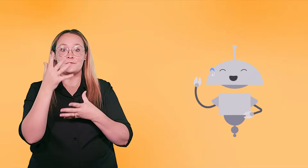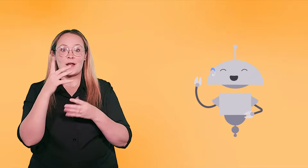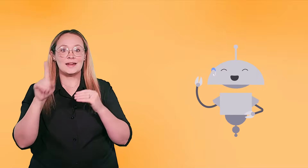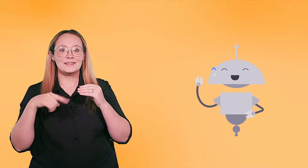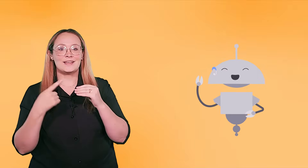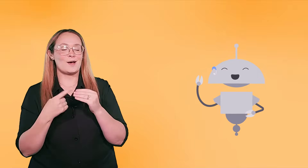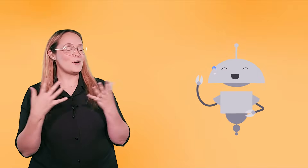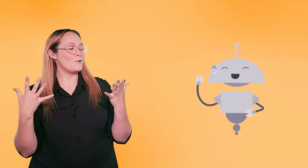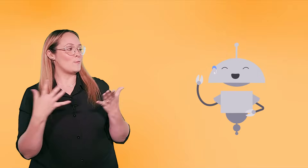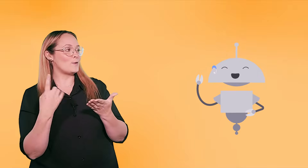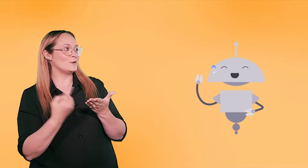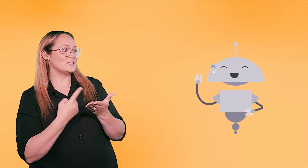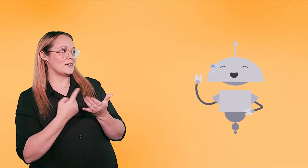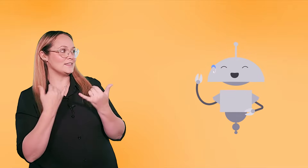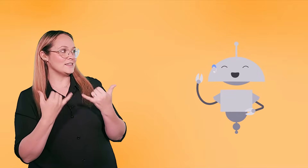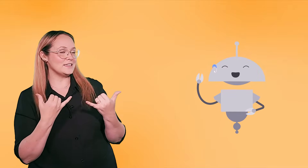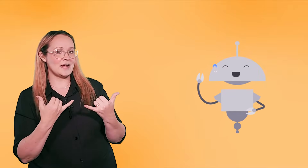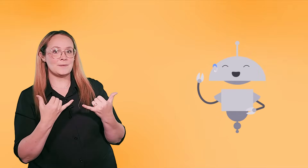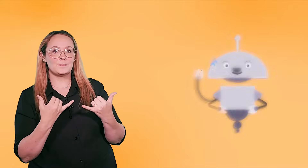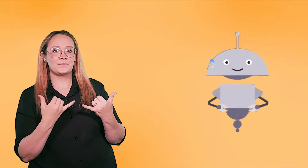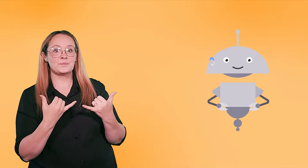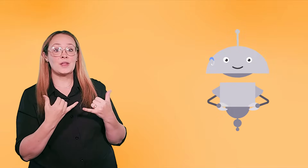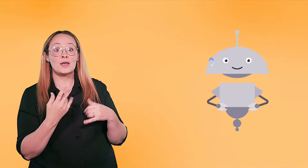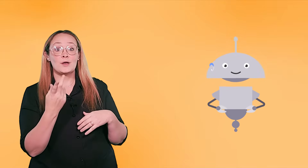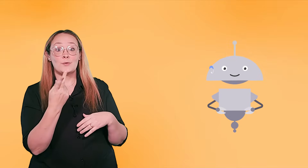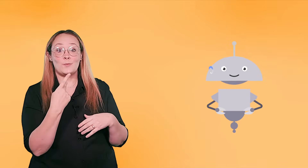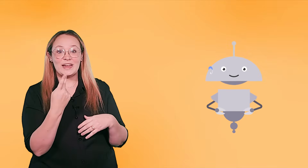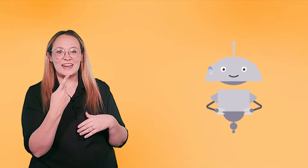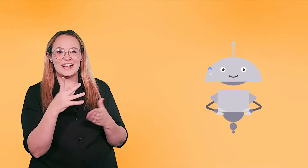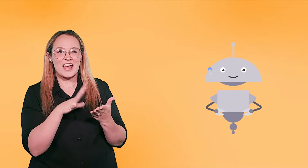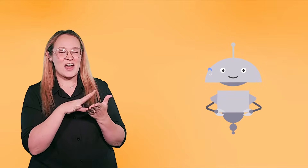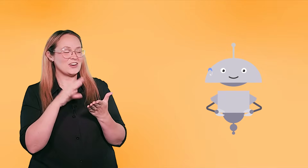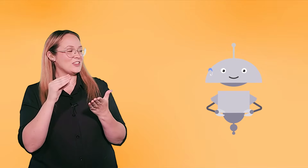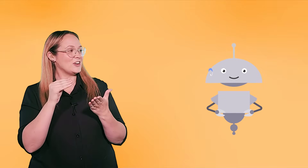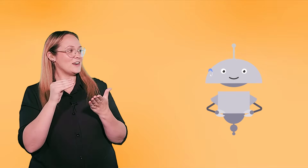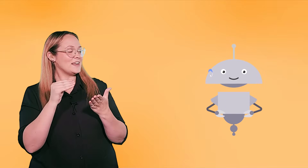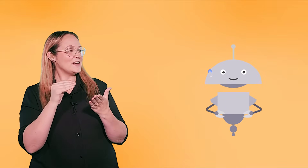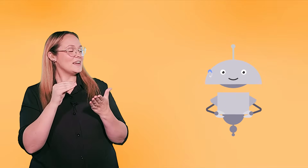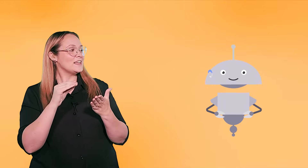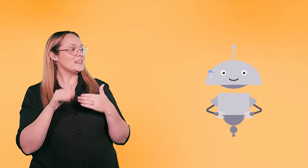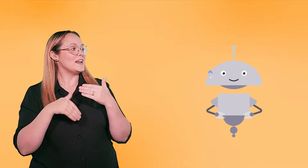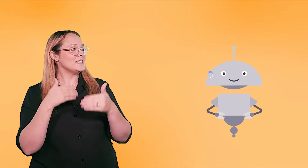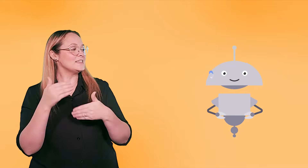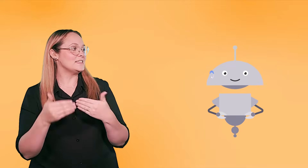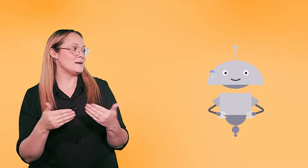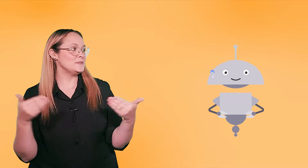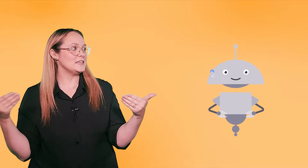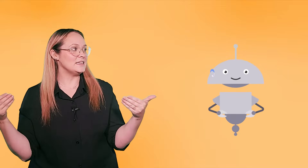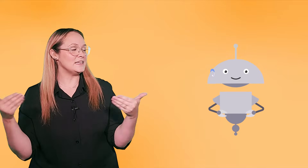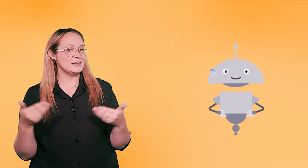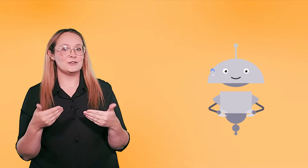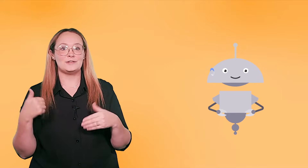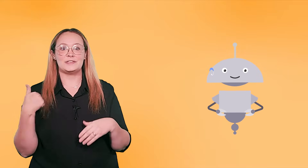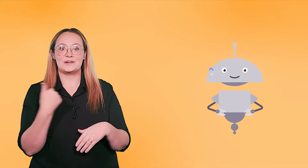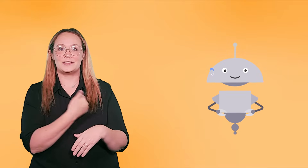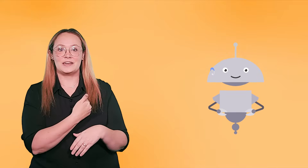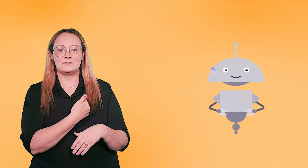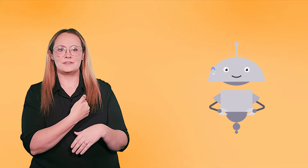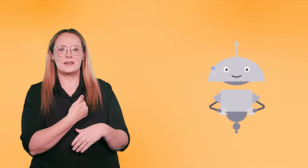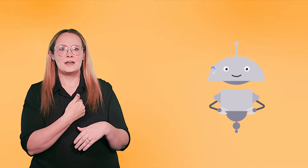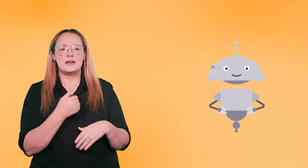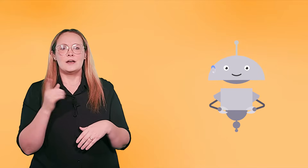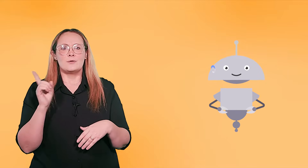friends about what we're discussing today. We are learning the next steps in introducing ourselves,